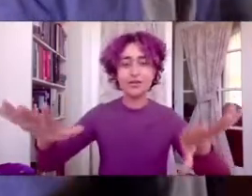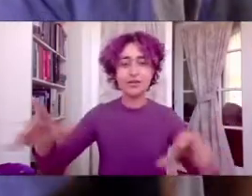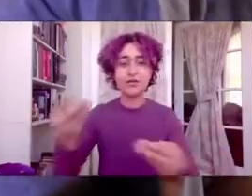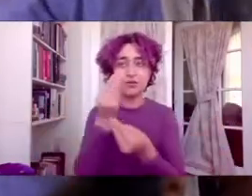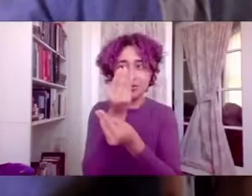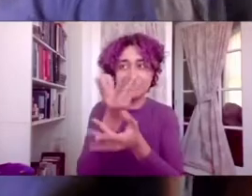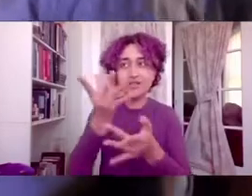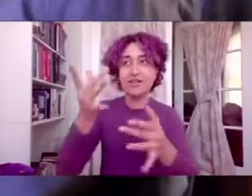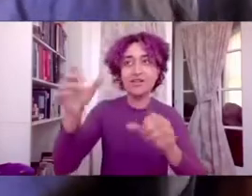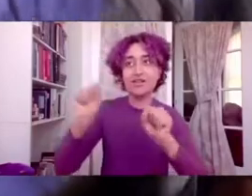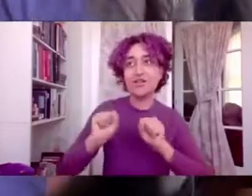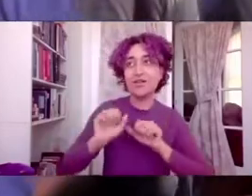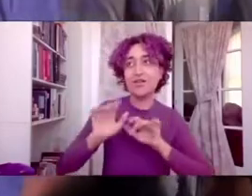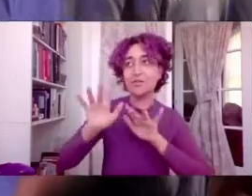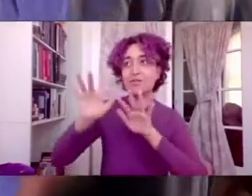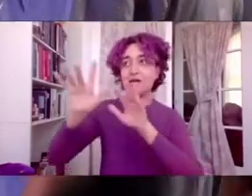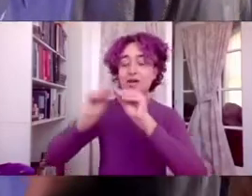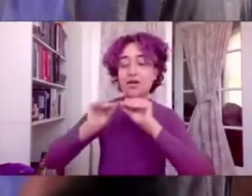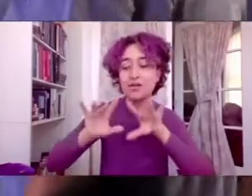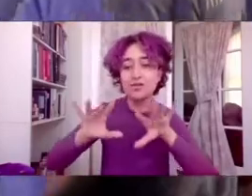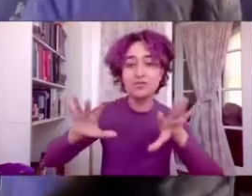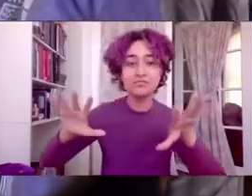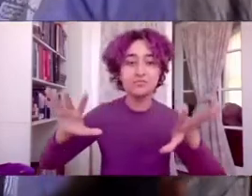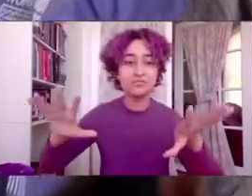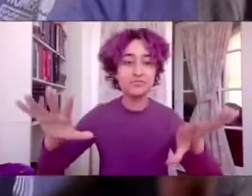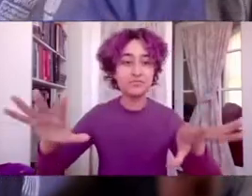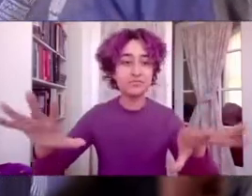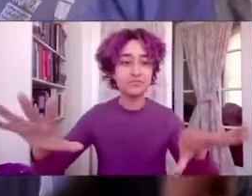Go tell it on the mountain